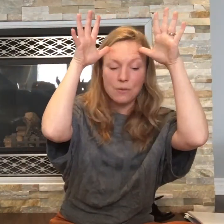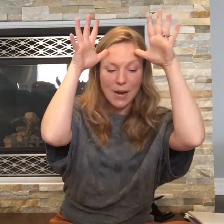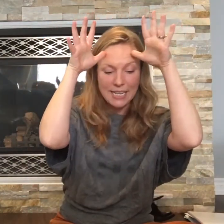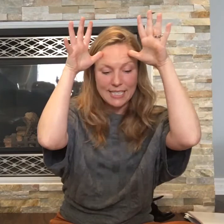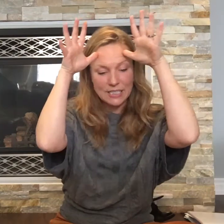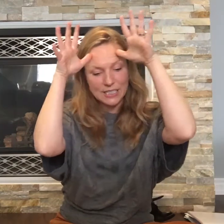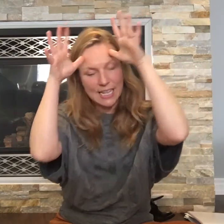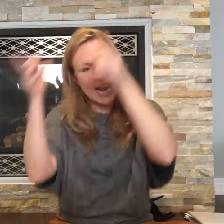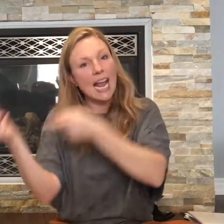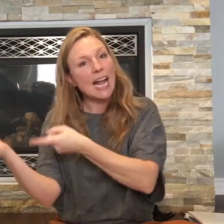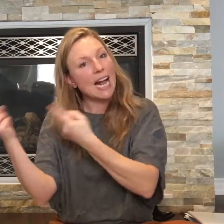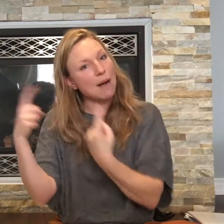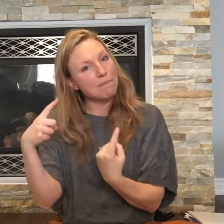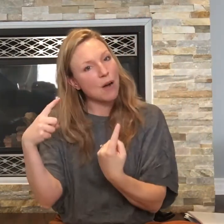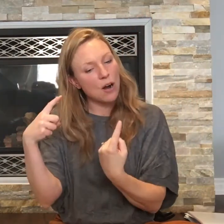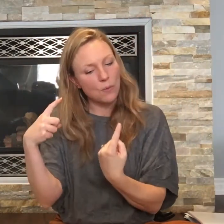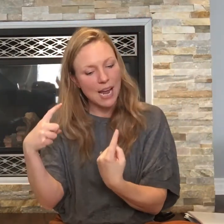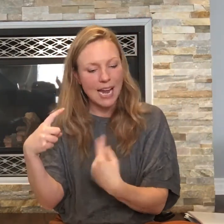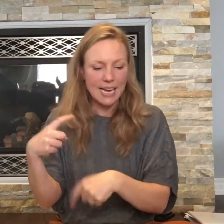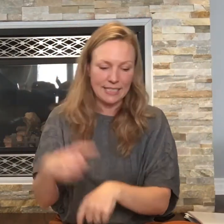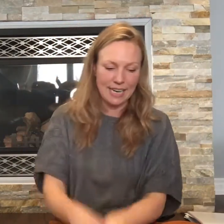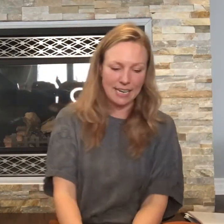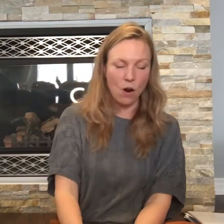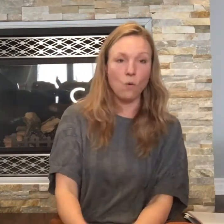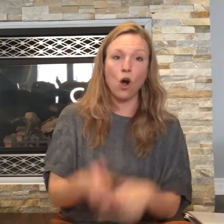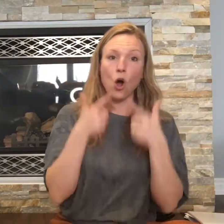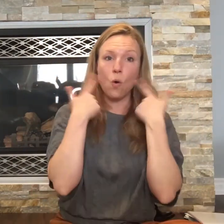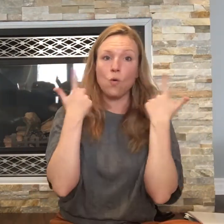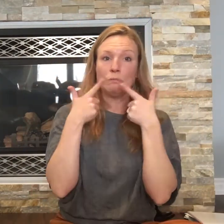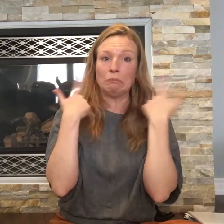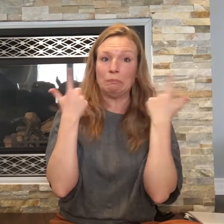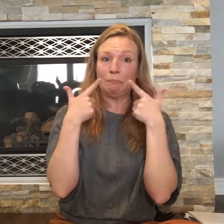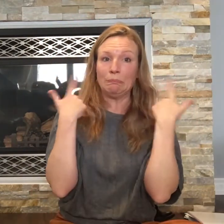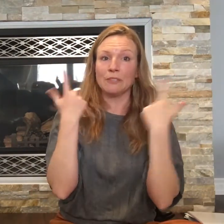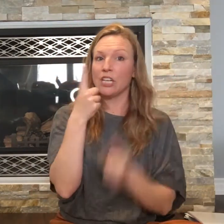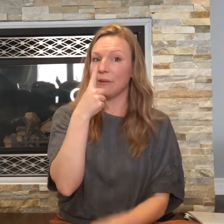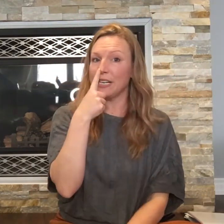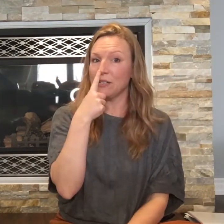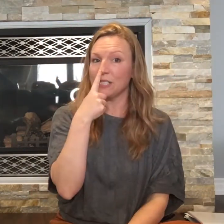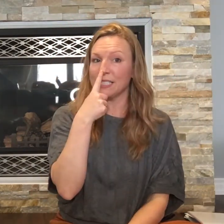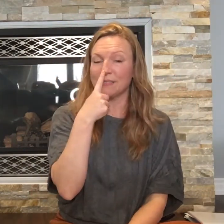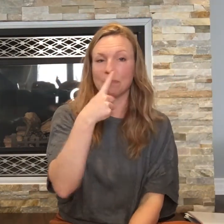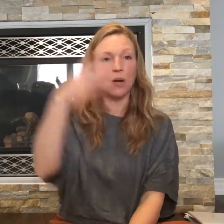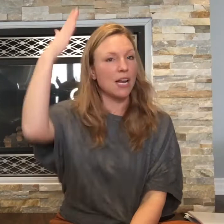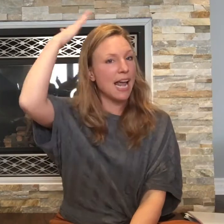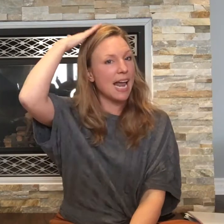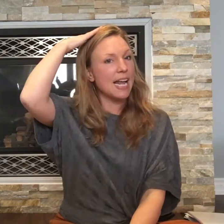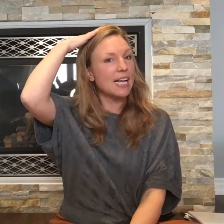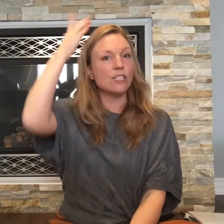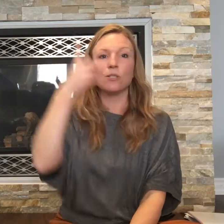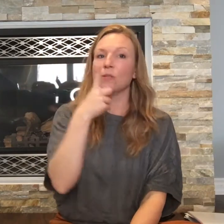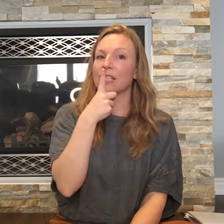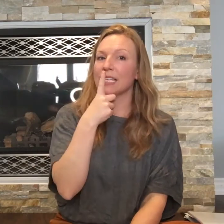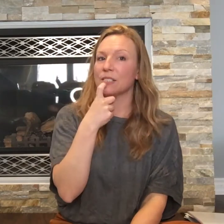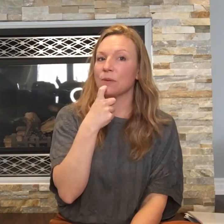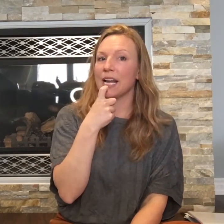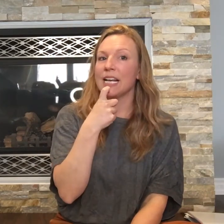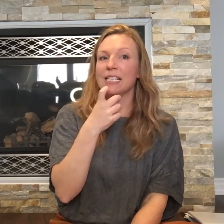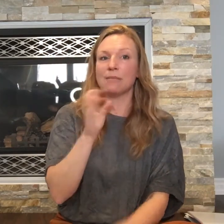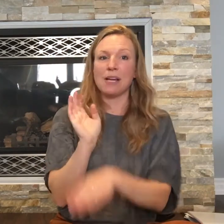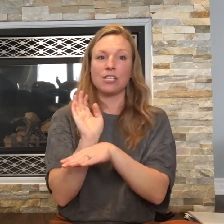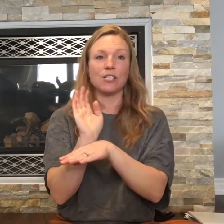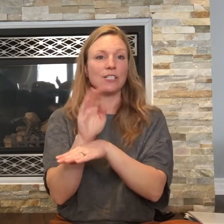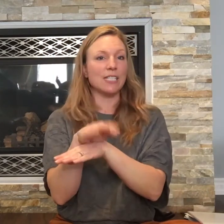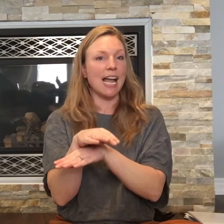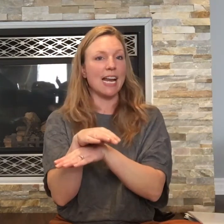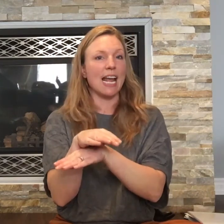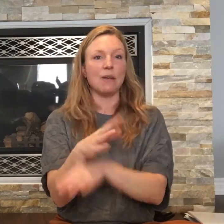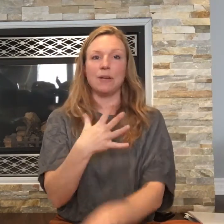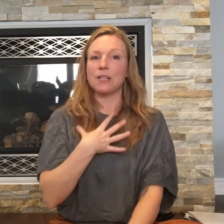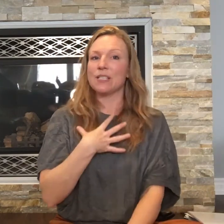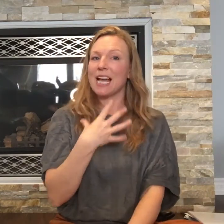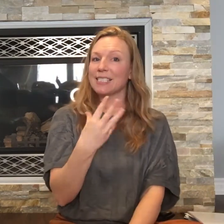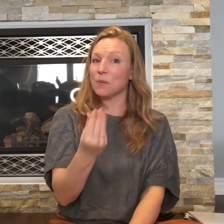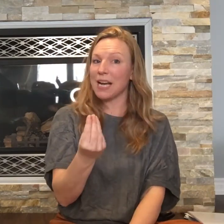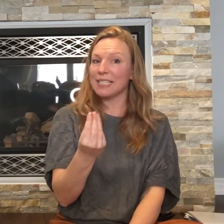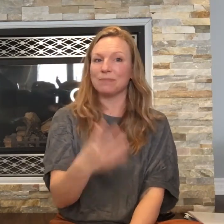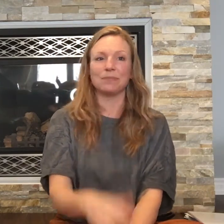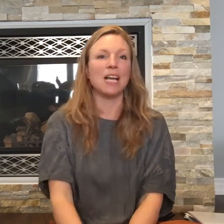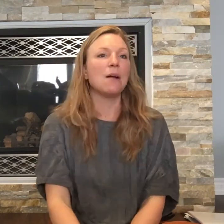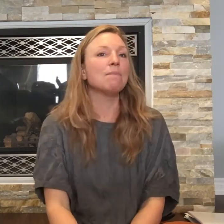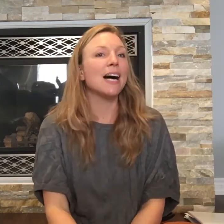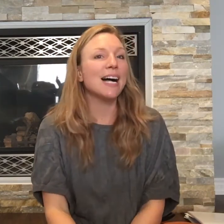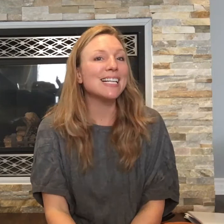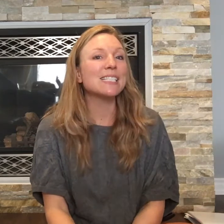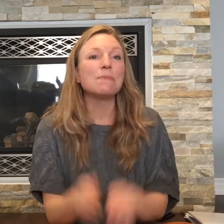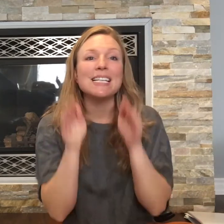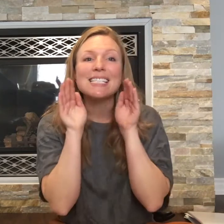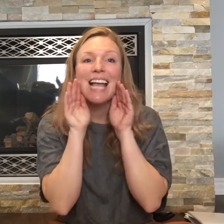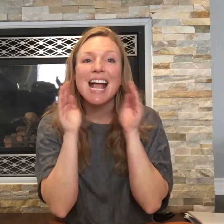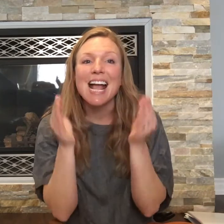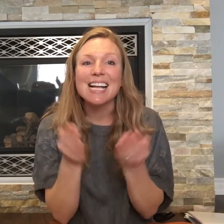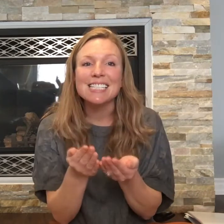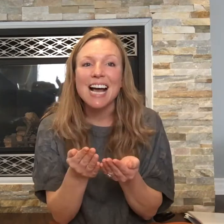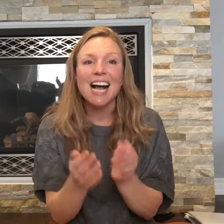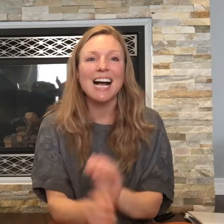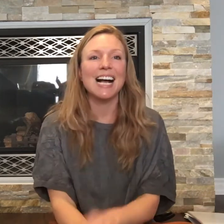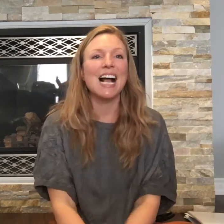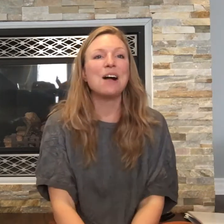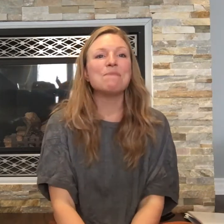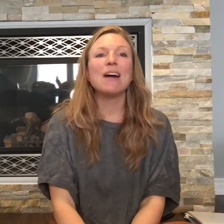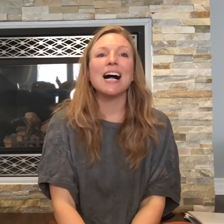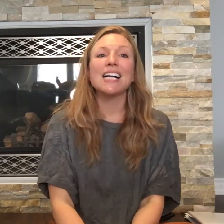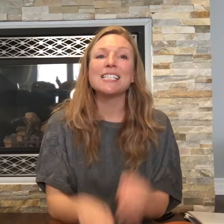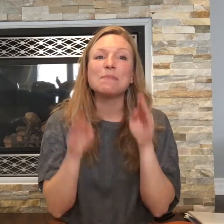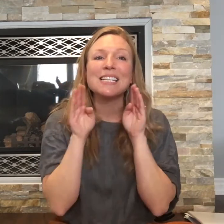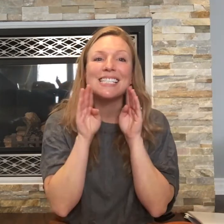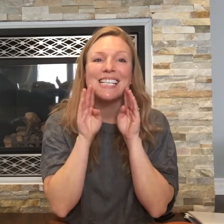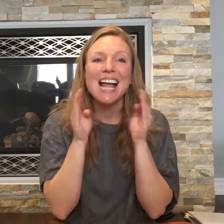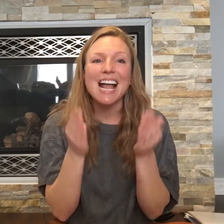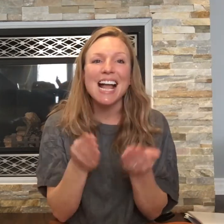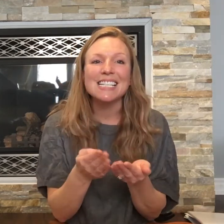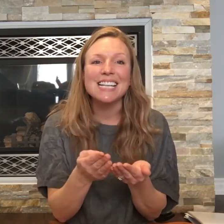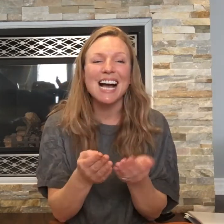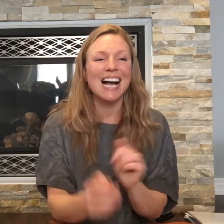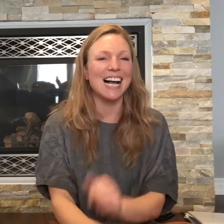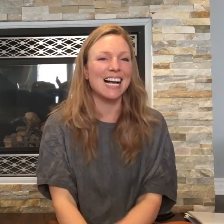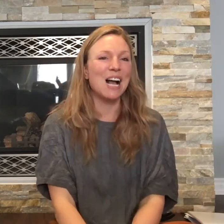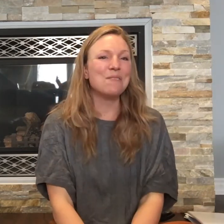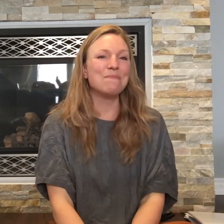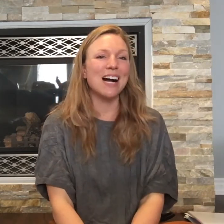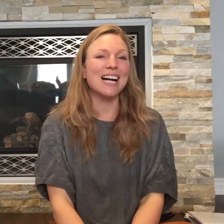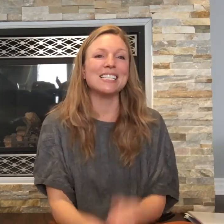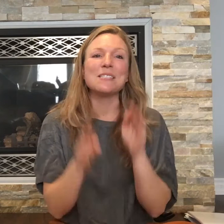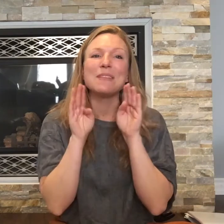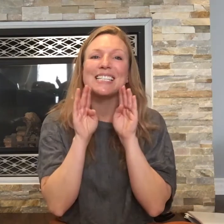REINDEER sleigh, COME our way, HO HO HO, cherry NOSE, CAP on head, and